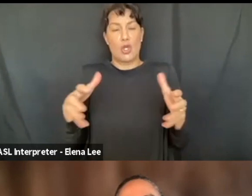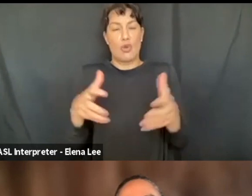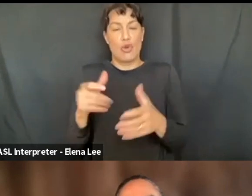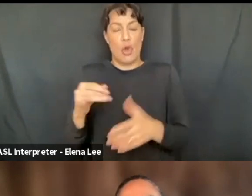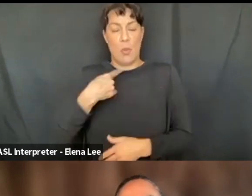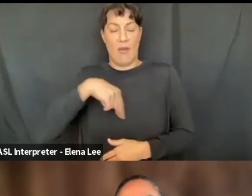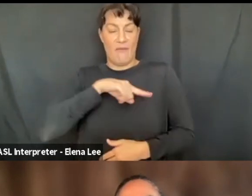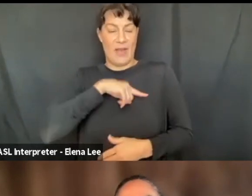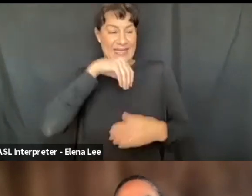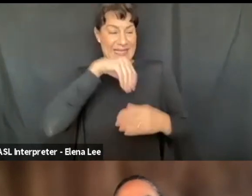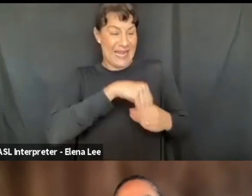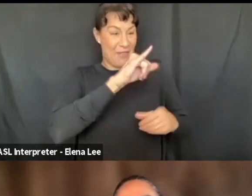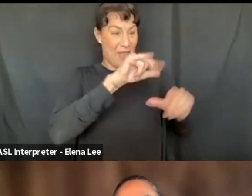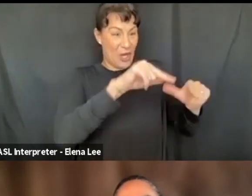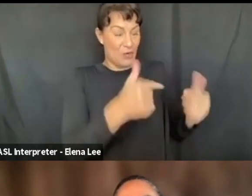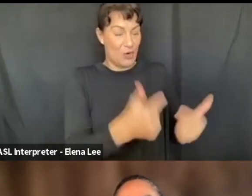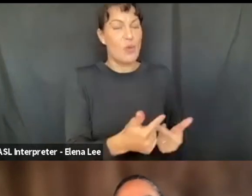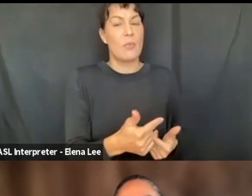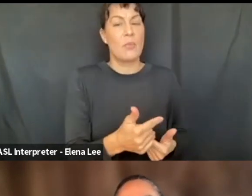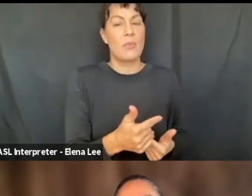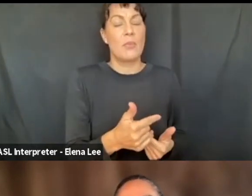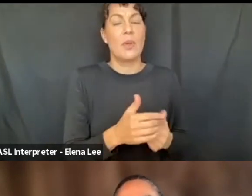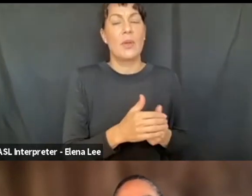had began to have at the beginning of the year